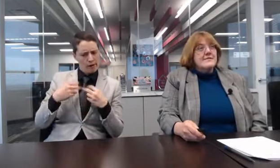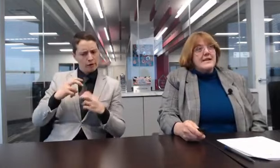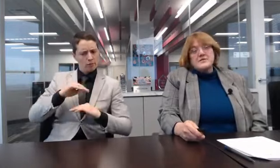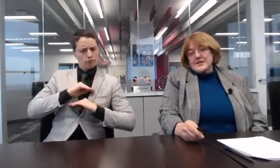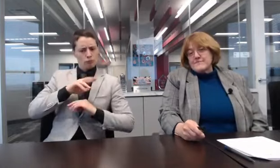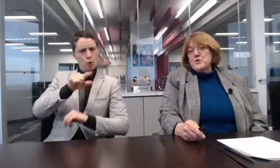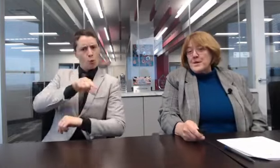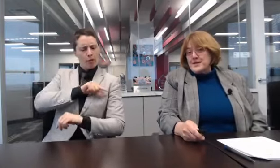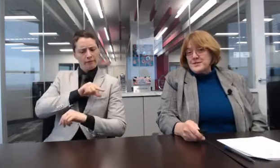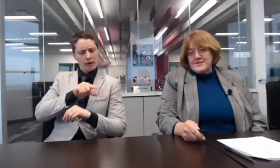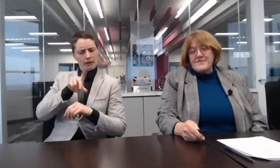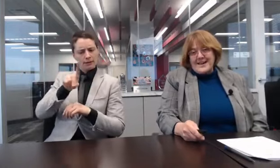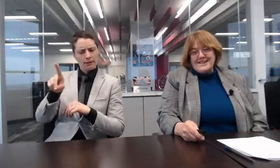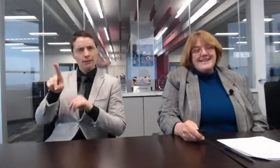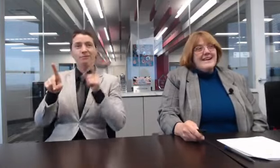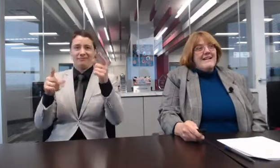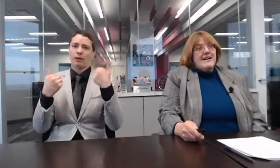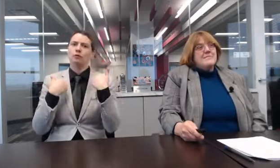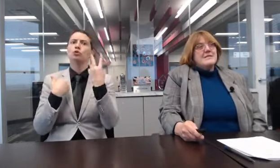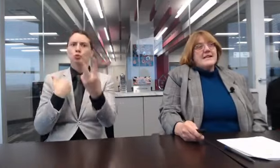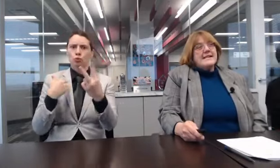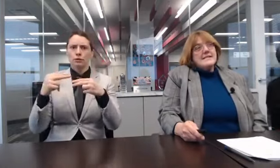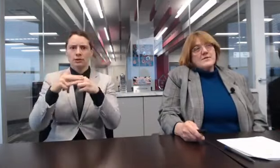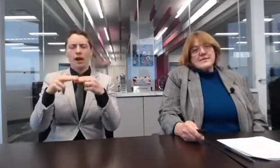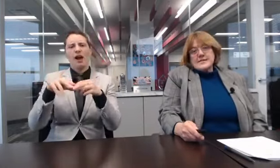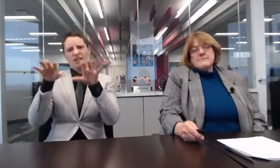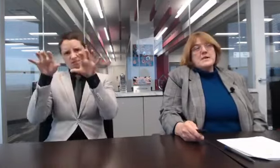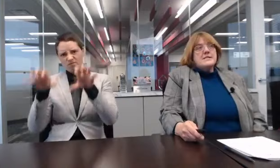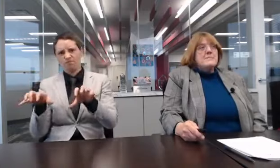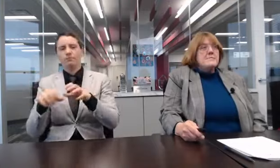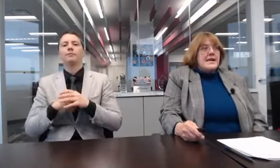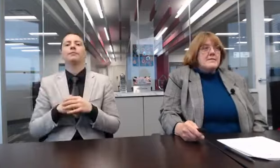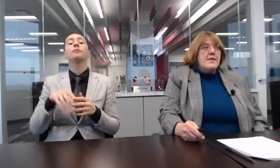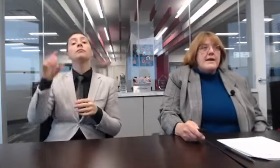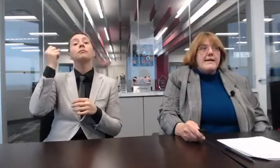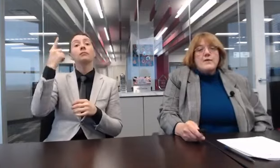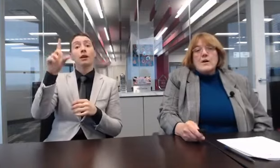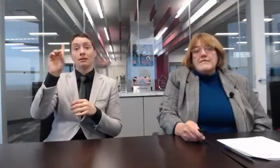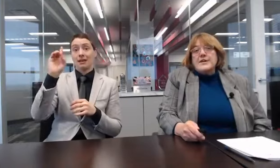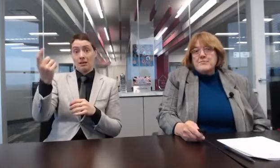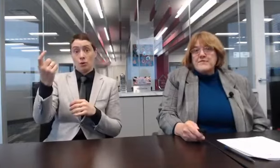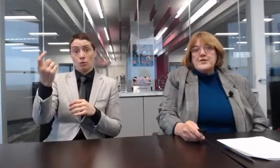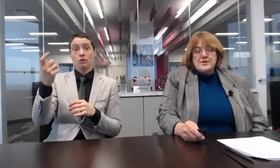and I actually have two pages of that. The diagnosis must be made by a qualified professional